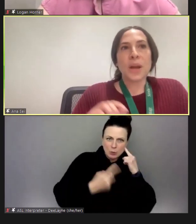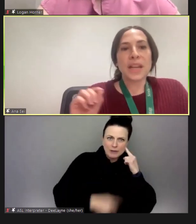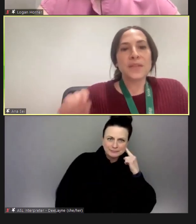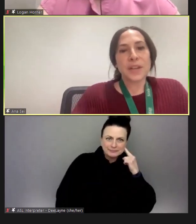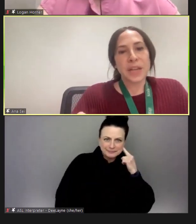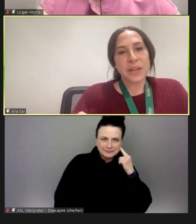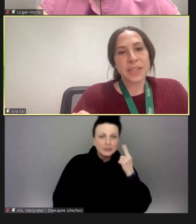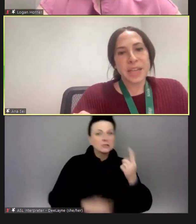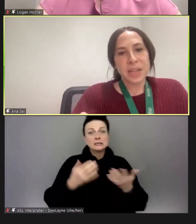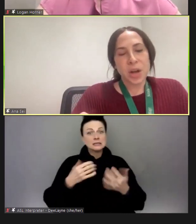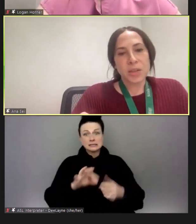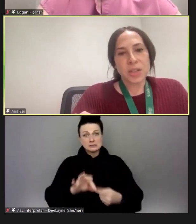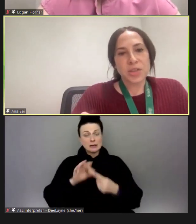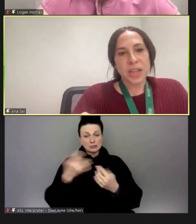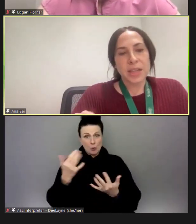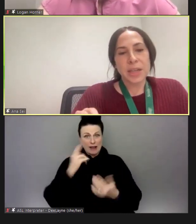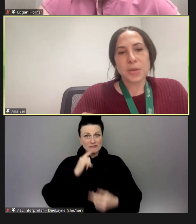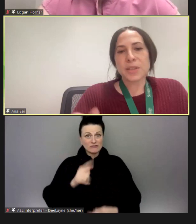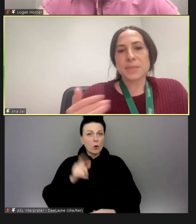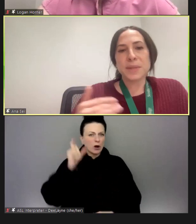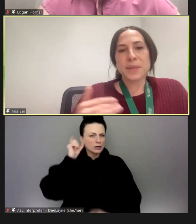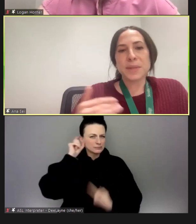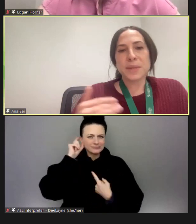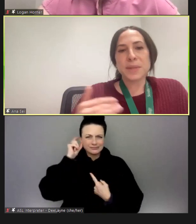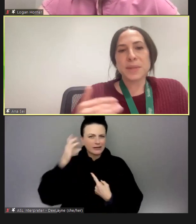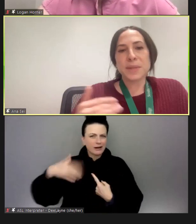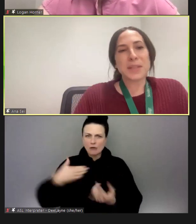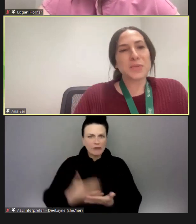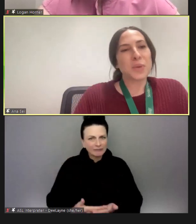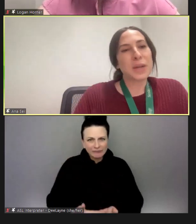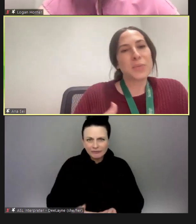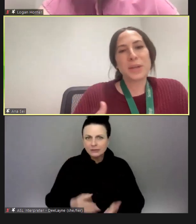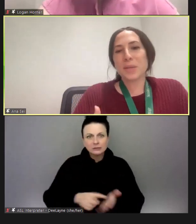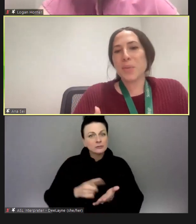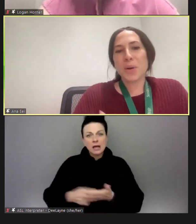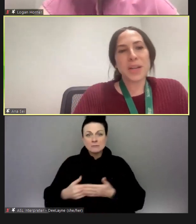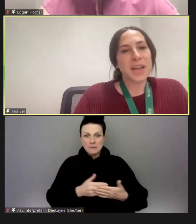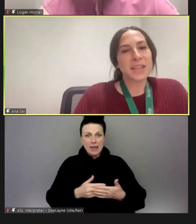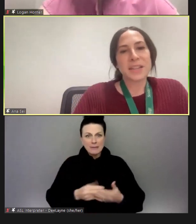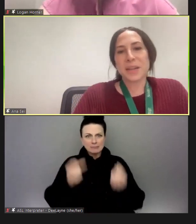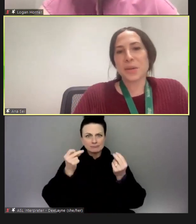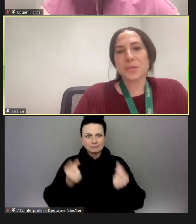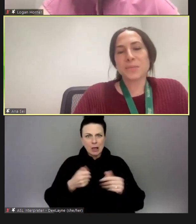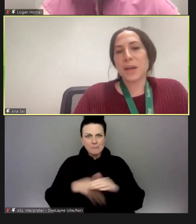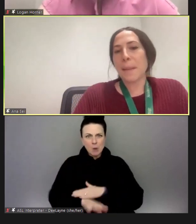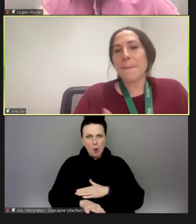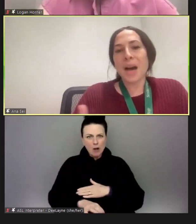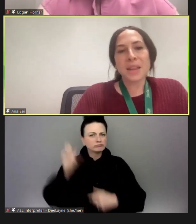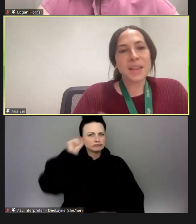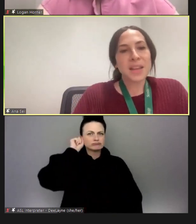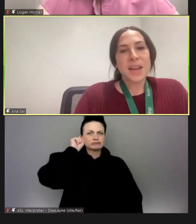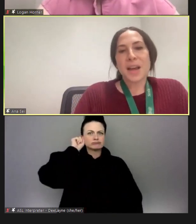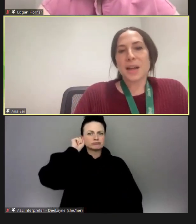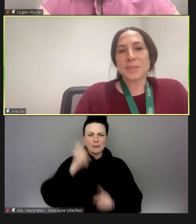for hearing technology you know sometimes we get babies right when